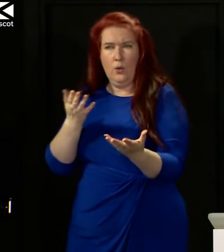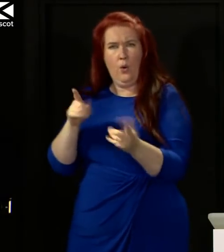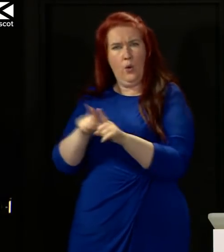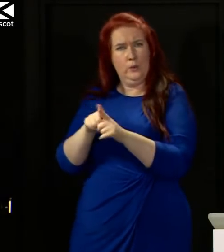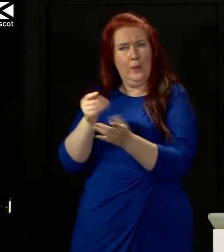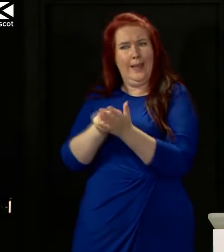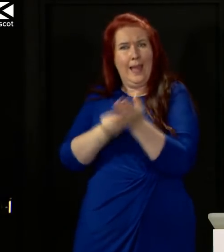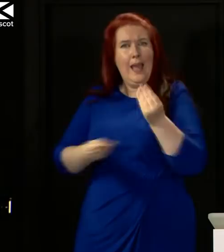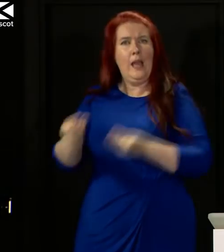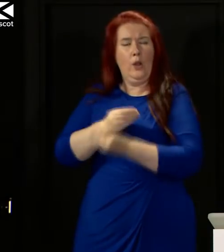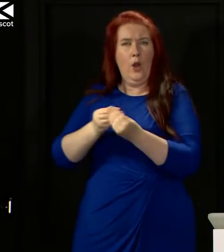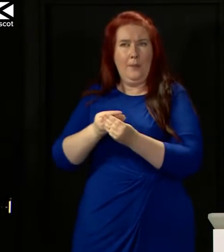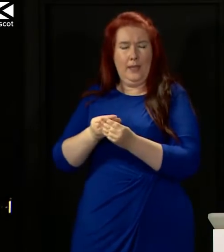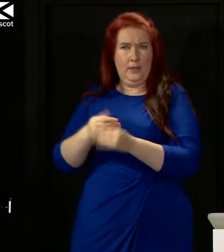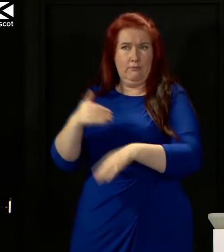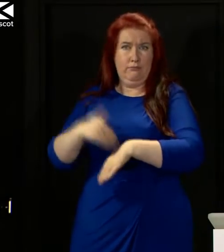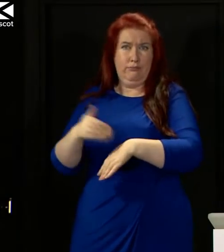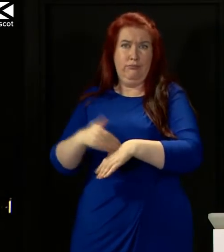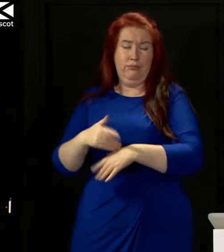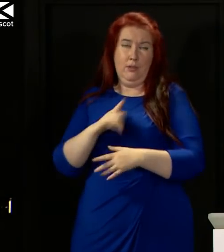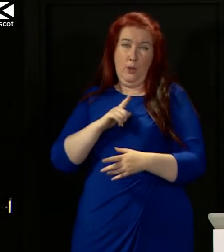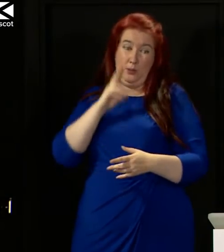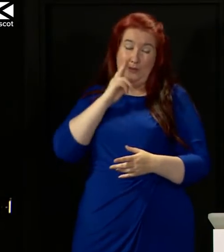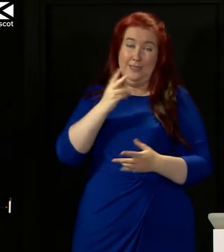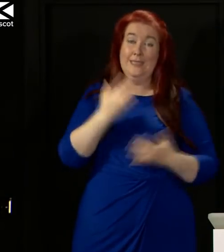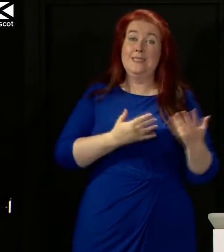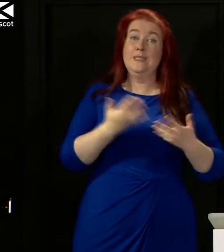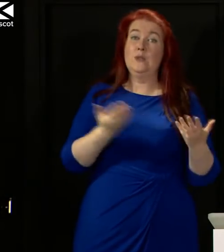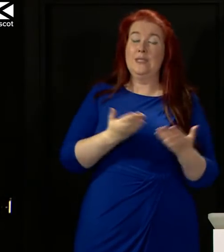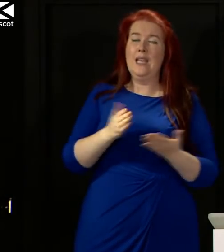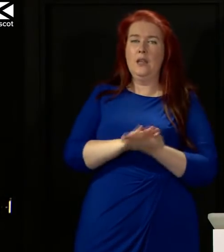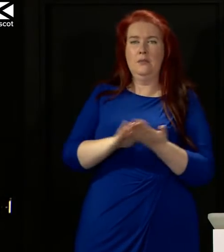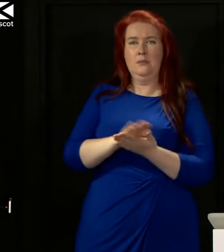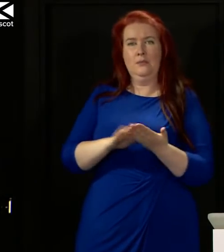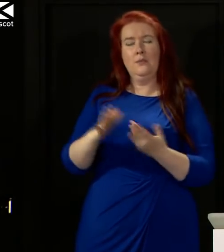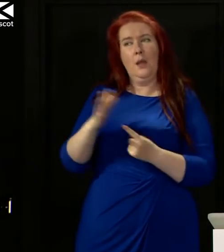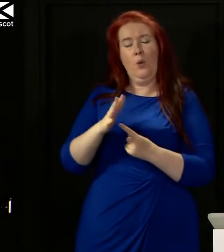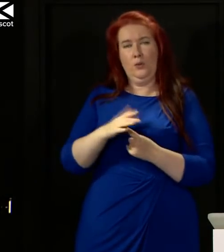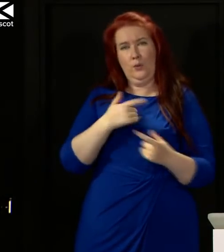impact that the kind of figures we are reporting today are having. And it is part of an overall